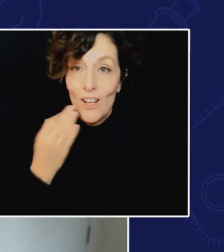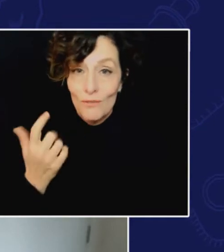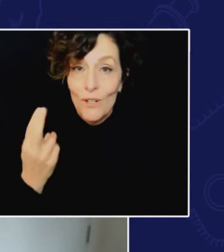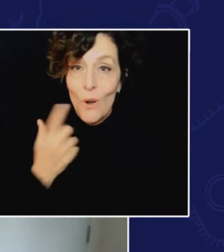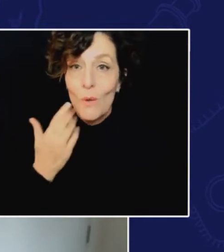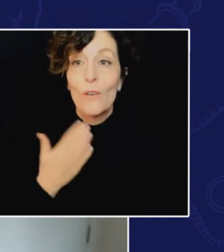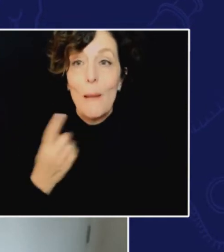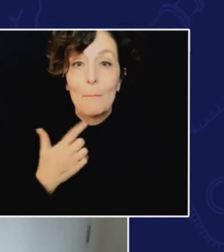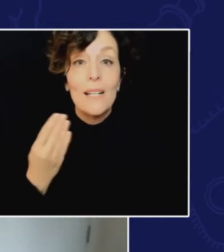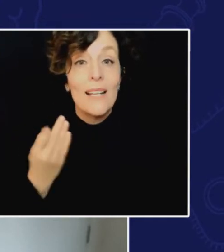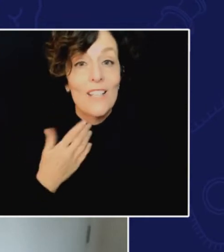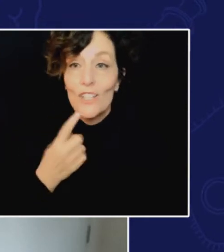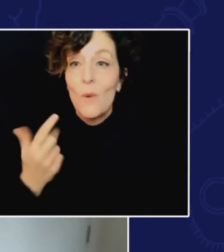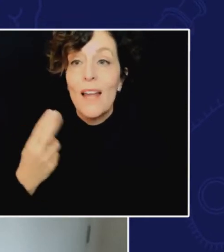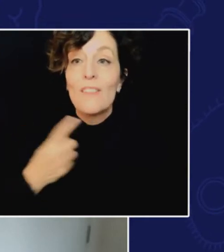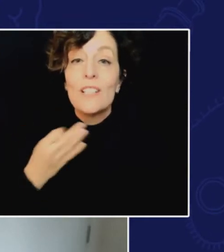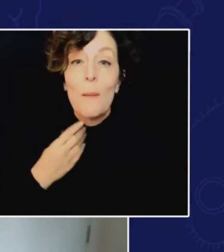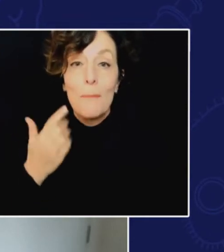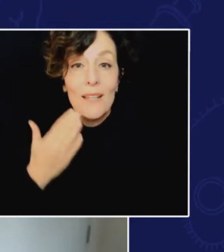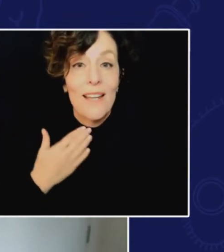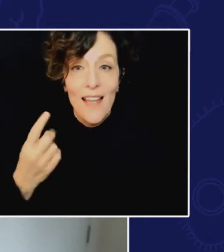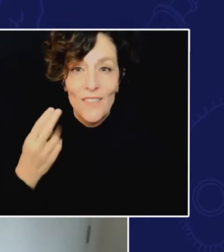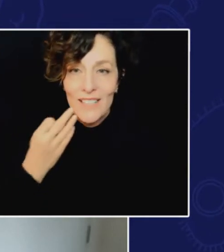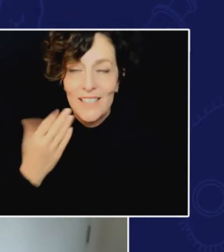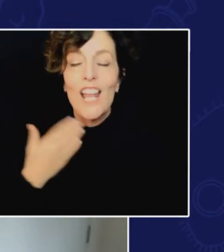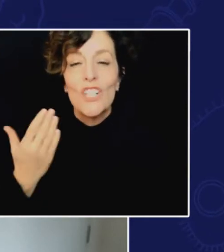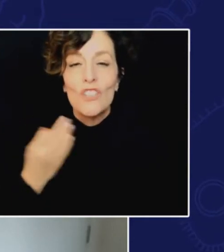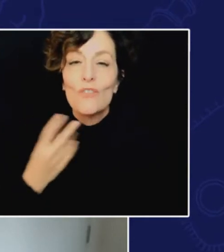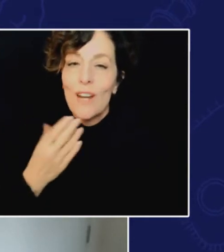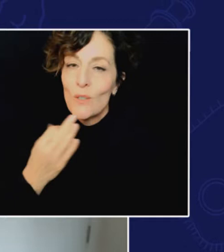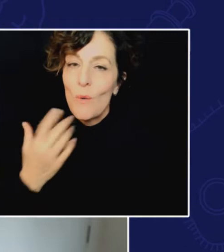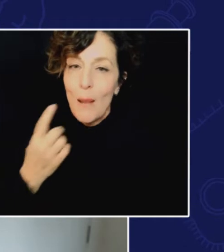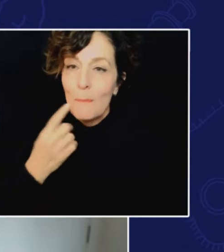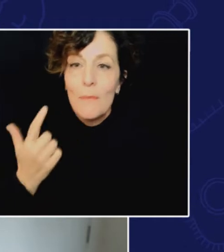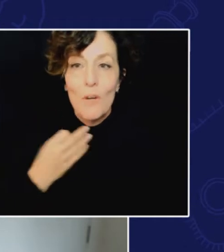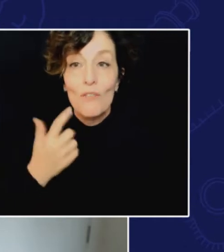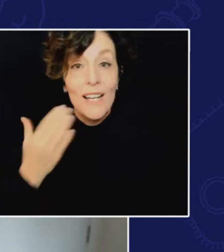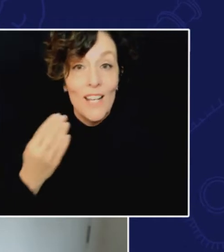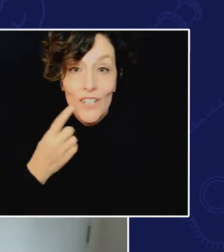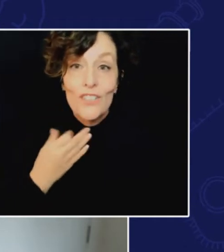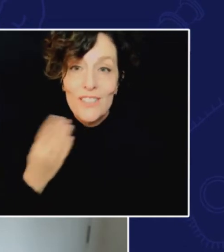and I do a lot of disability advocacy, and try to help people really understand